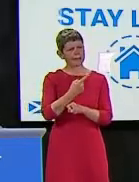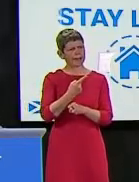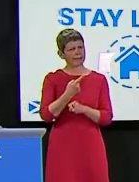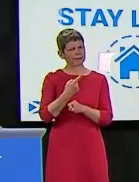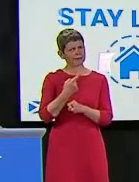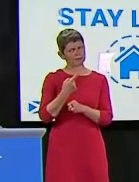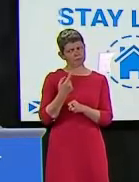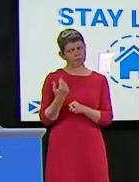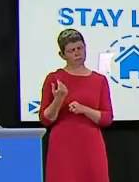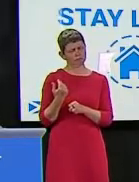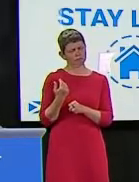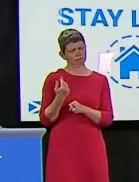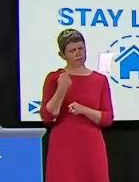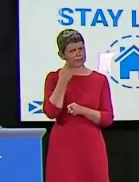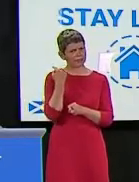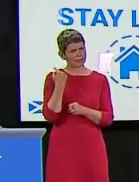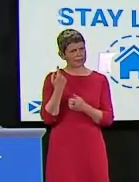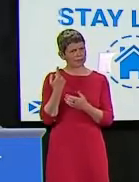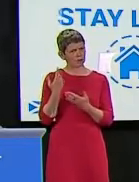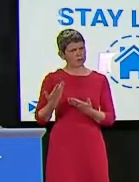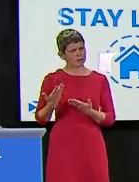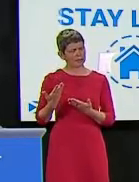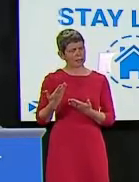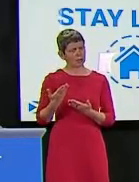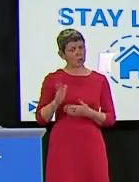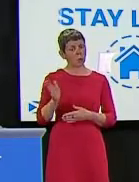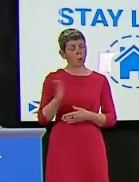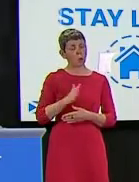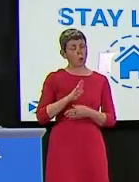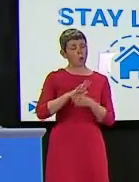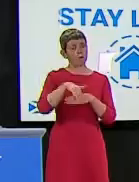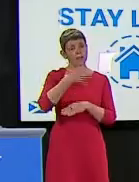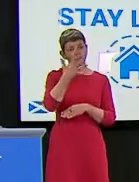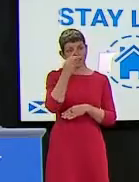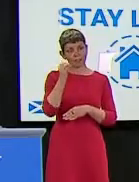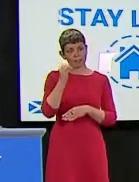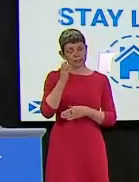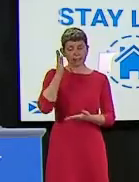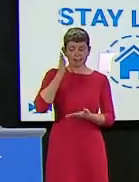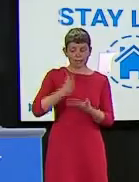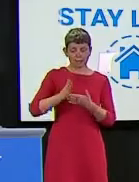all over 50s have definitely been offered a first dose and that target's definitely been here you're